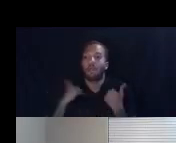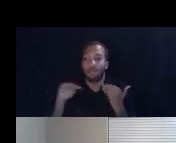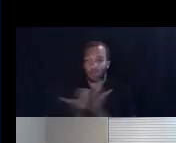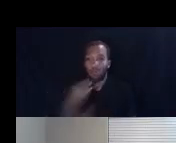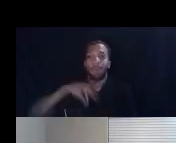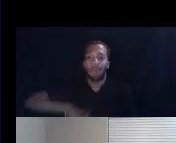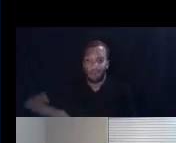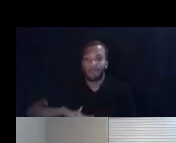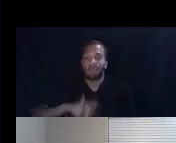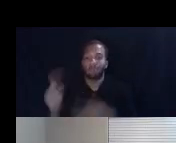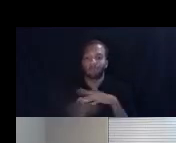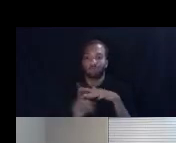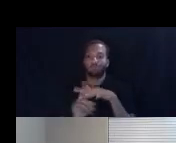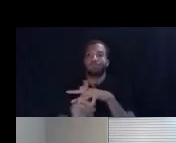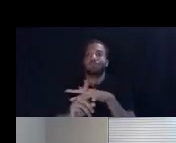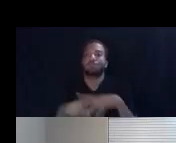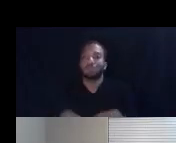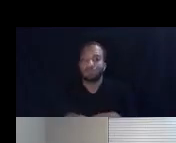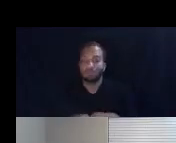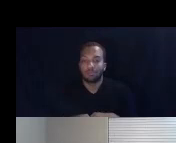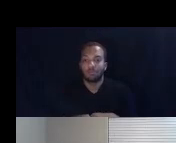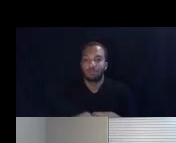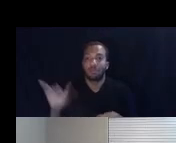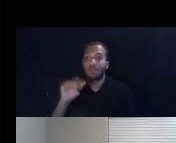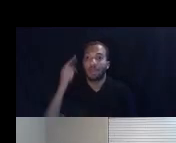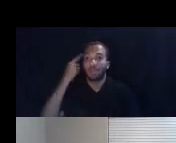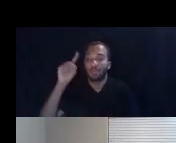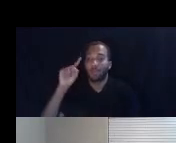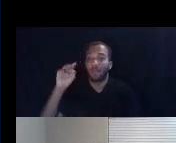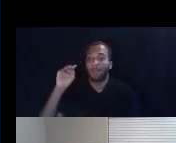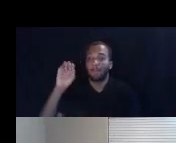in terms of having Medicaid pay, for example, for food,